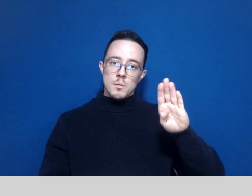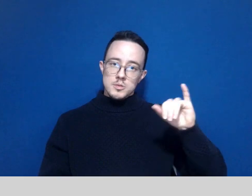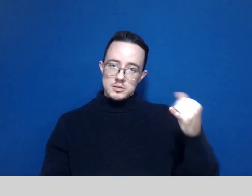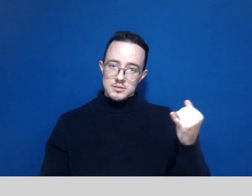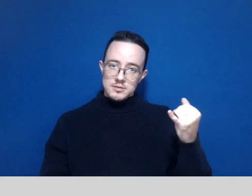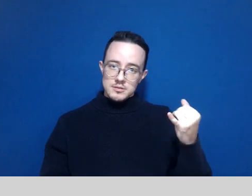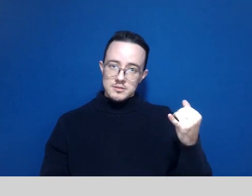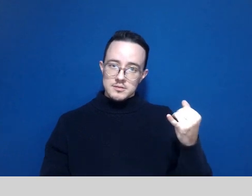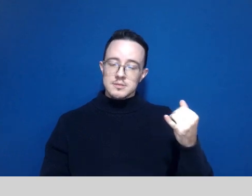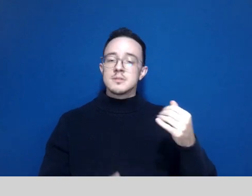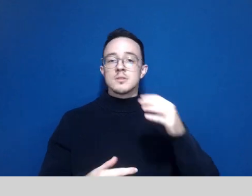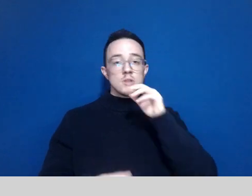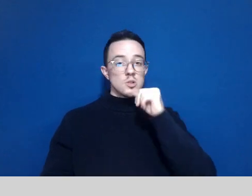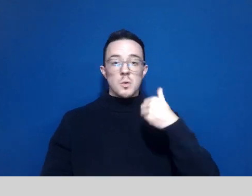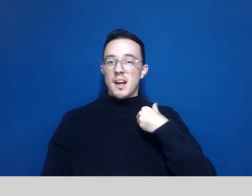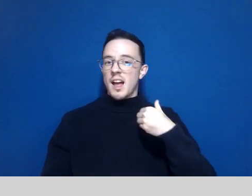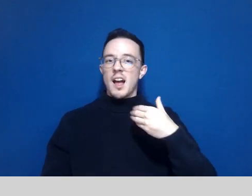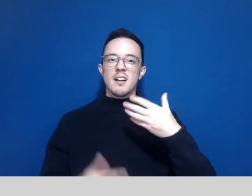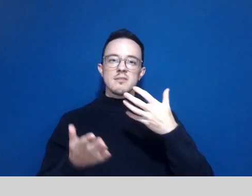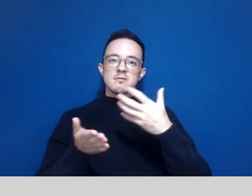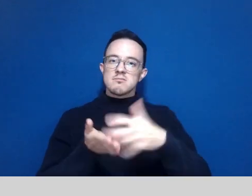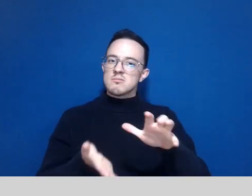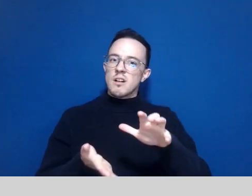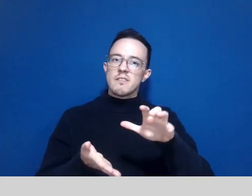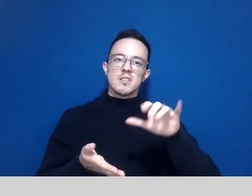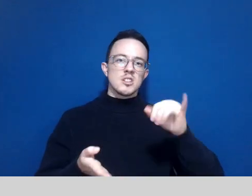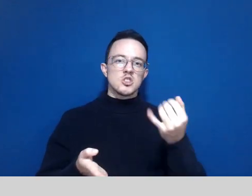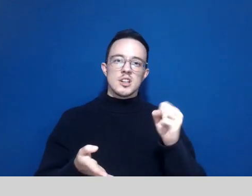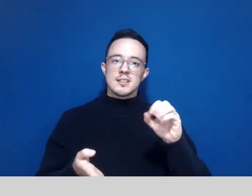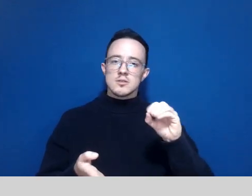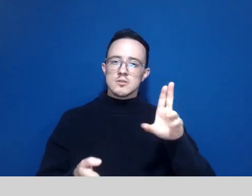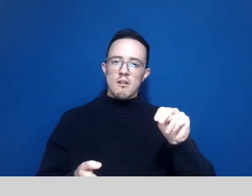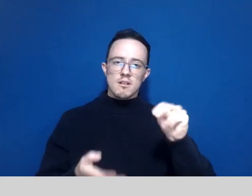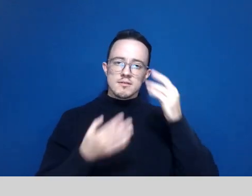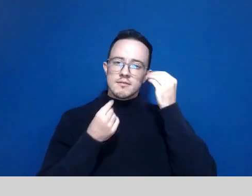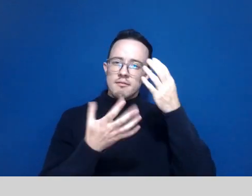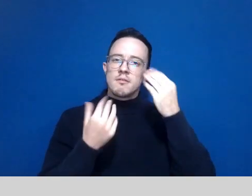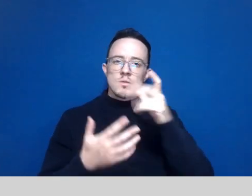So you don't just have raw Jason.